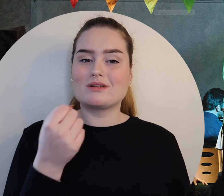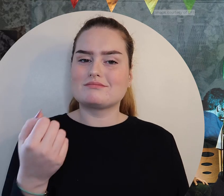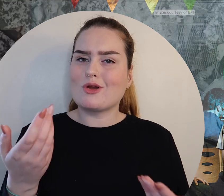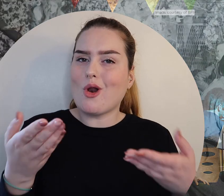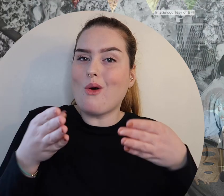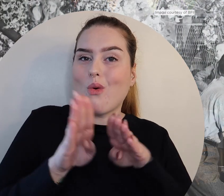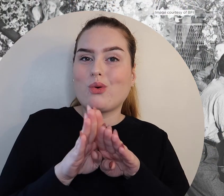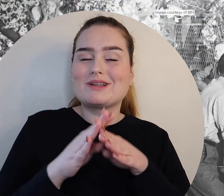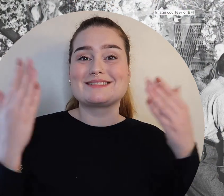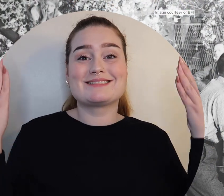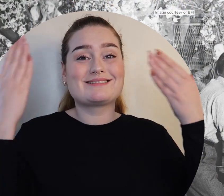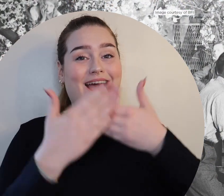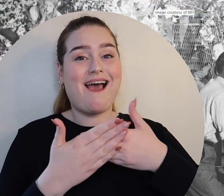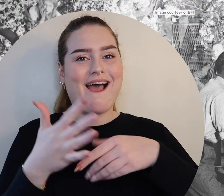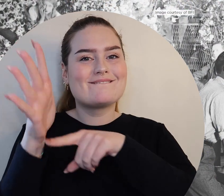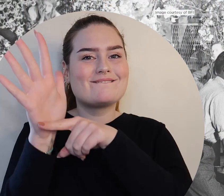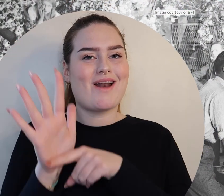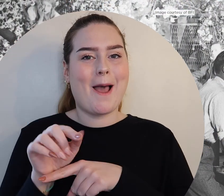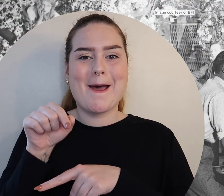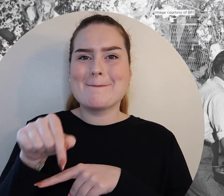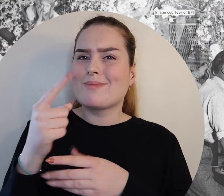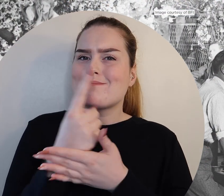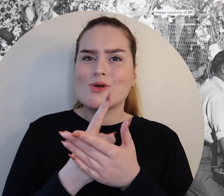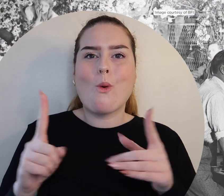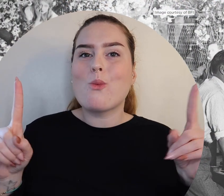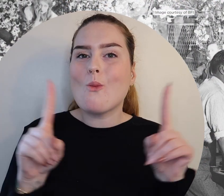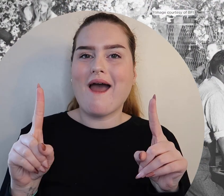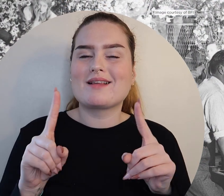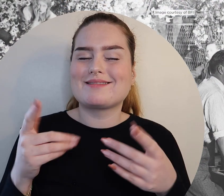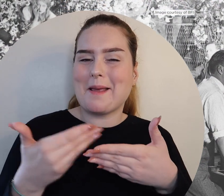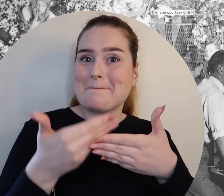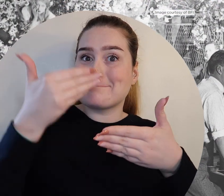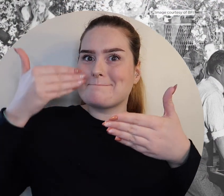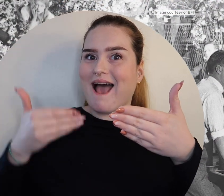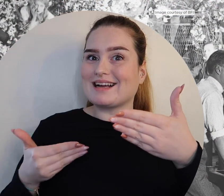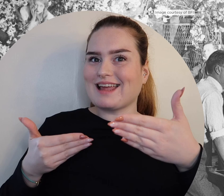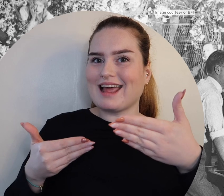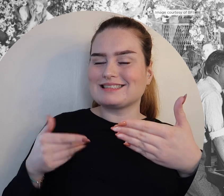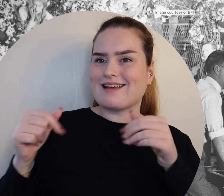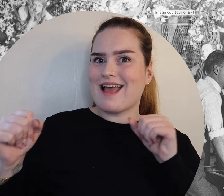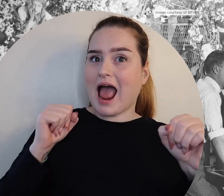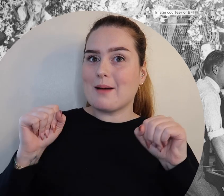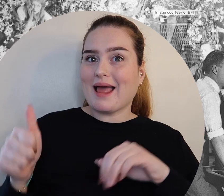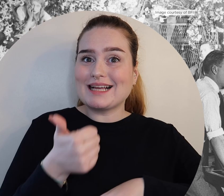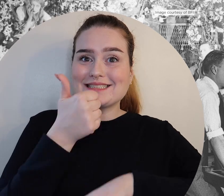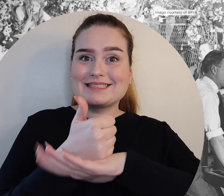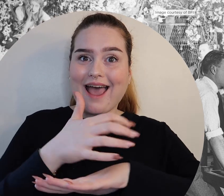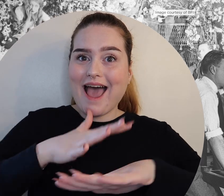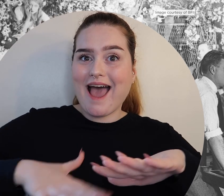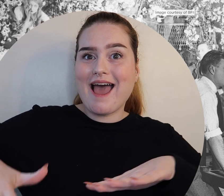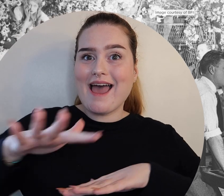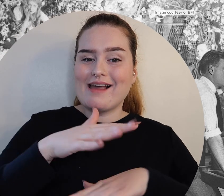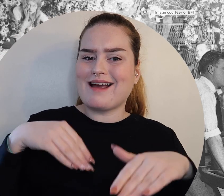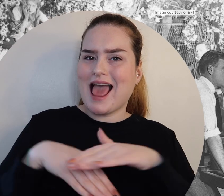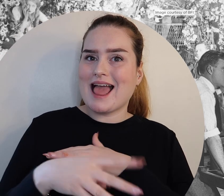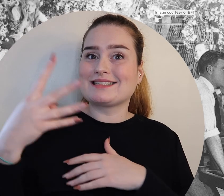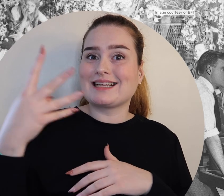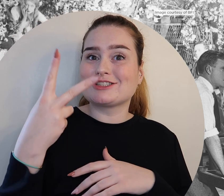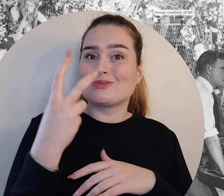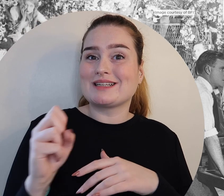Our closing night film is a behind the scenes drama set in a 1920s film studio full of double